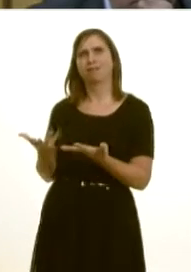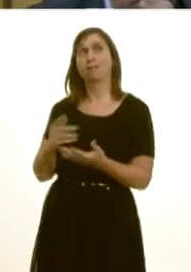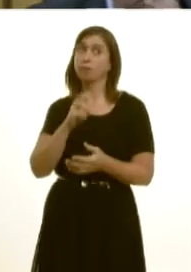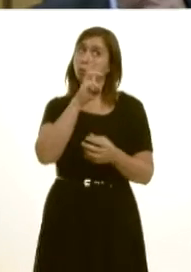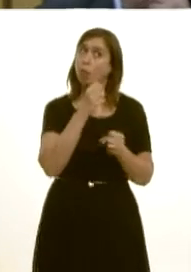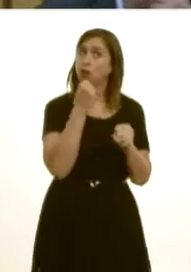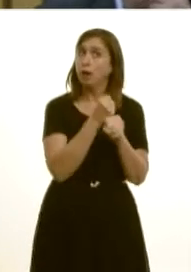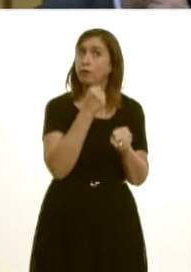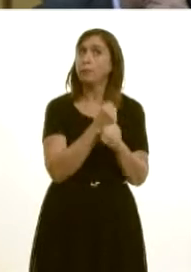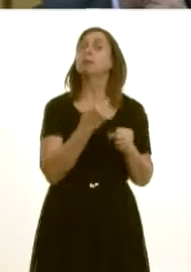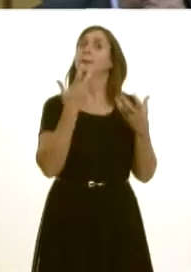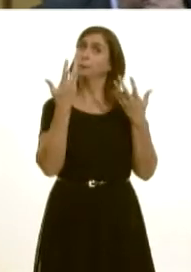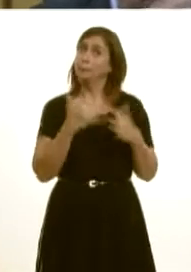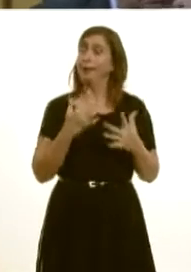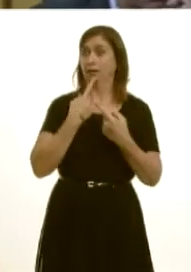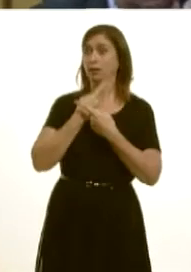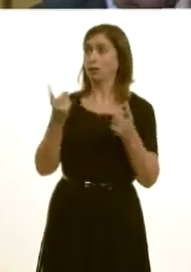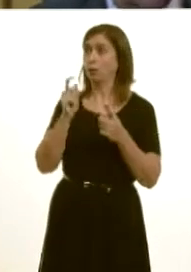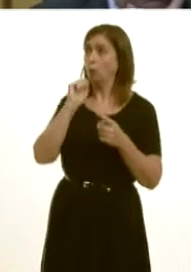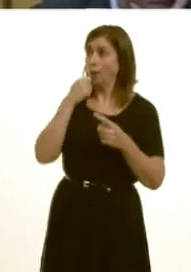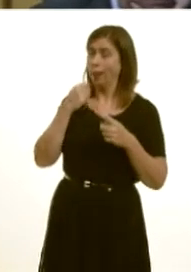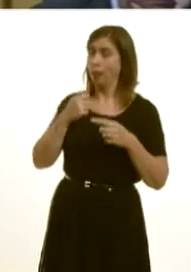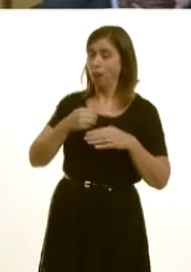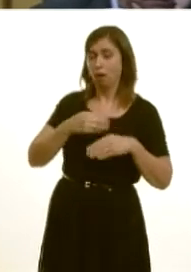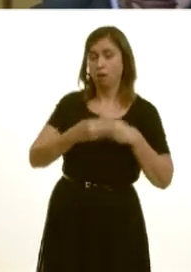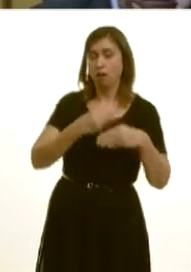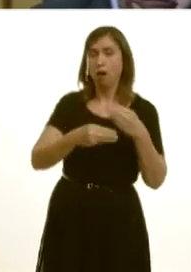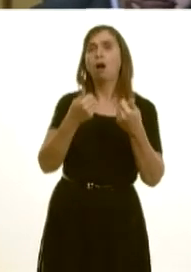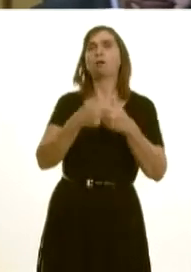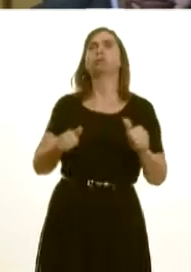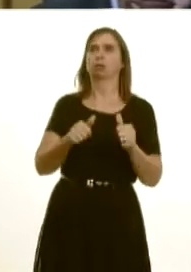Government did at last announce some work earlier this year with the fire and rescue